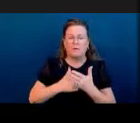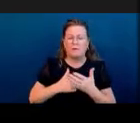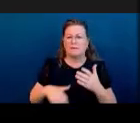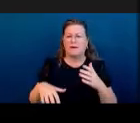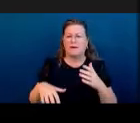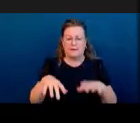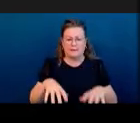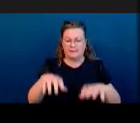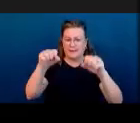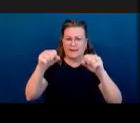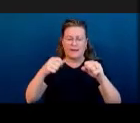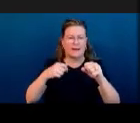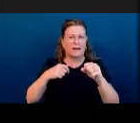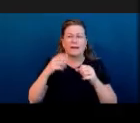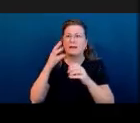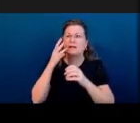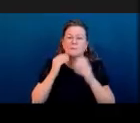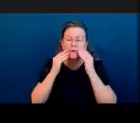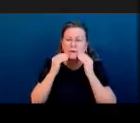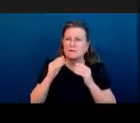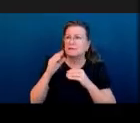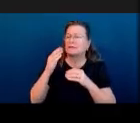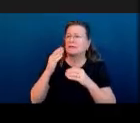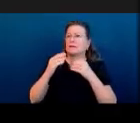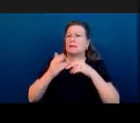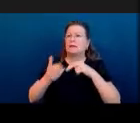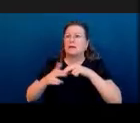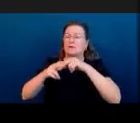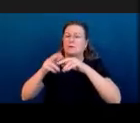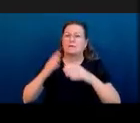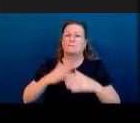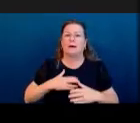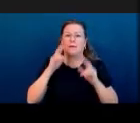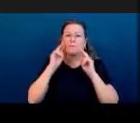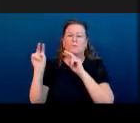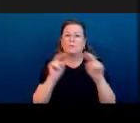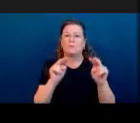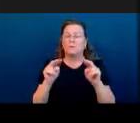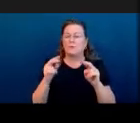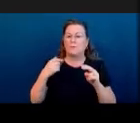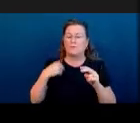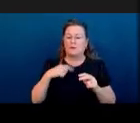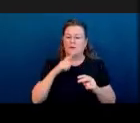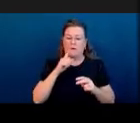life, build my lens. We are who we are. We connect with, who we connect with, and we learn from who we learn from. And that all